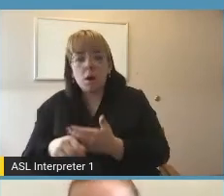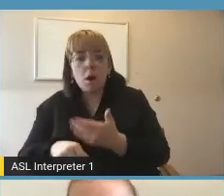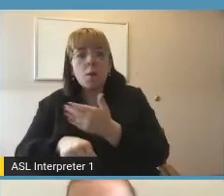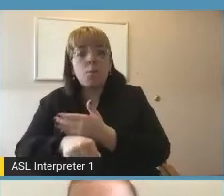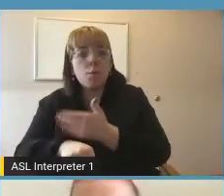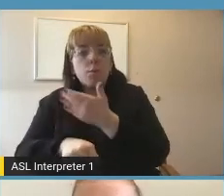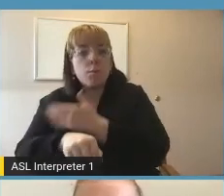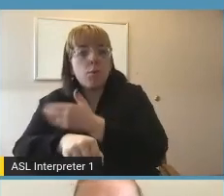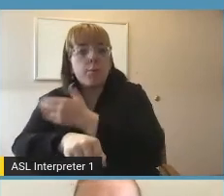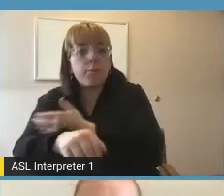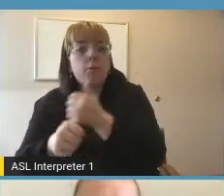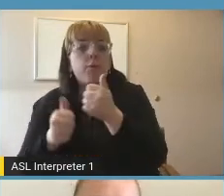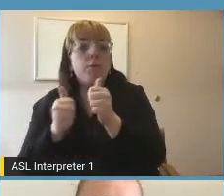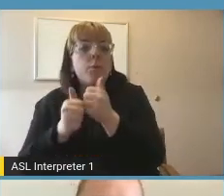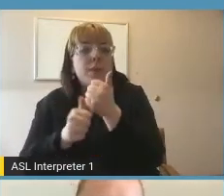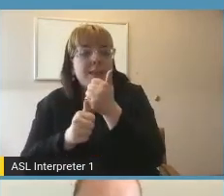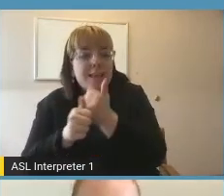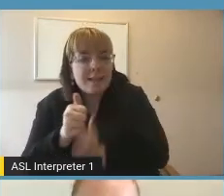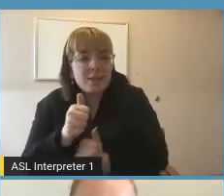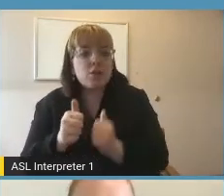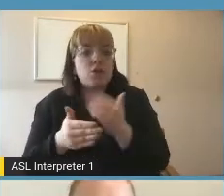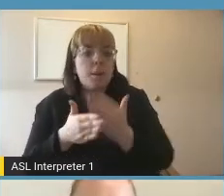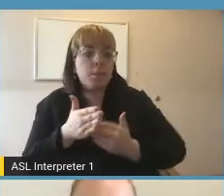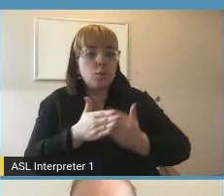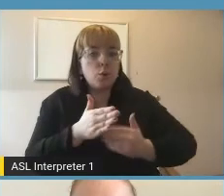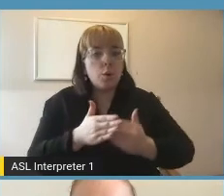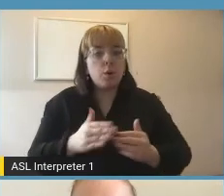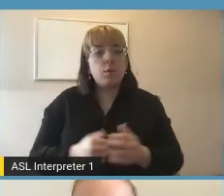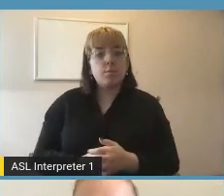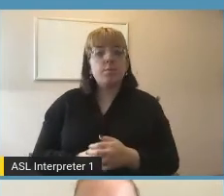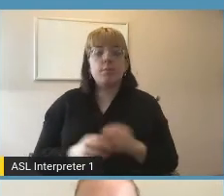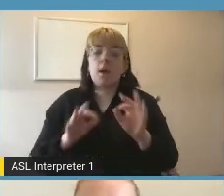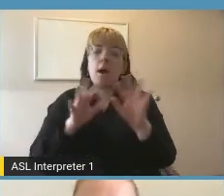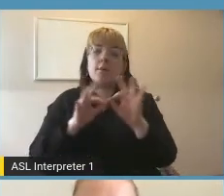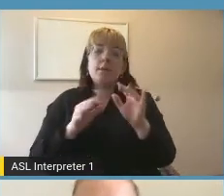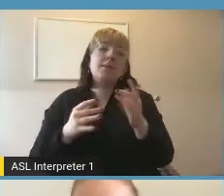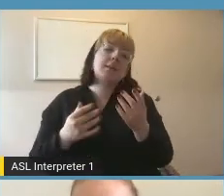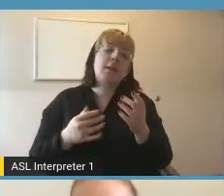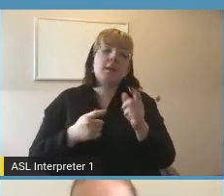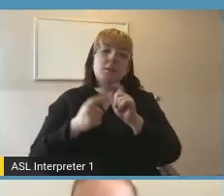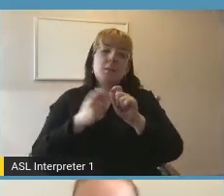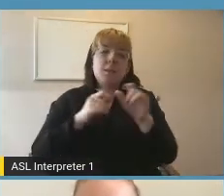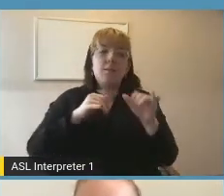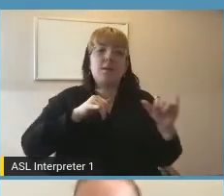Obviously it has to be to a certain standard but with podcasting it's one of those things